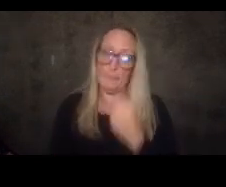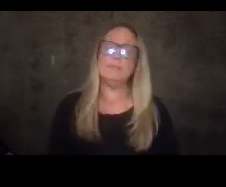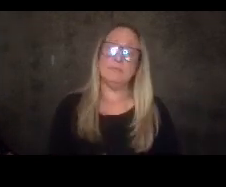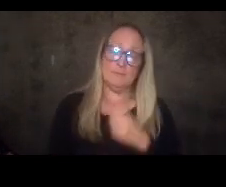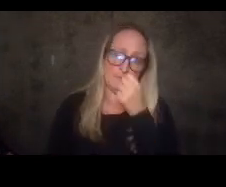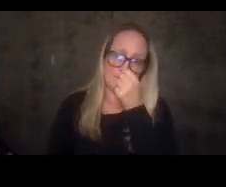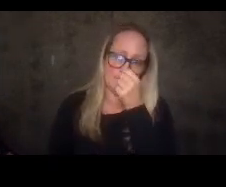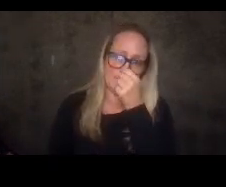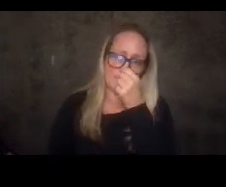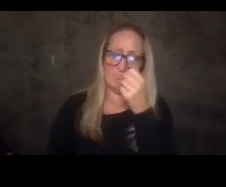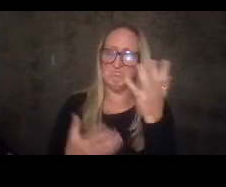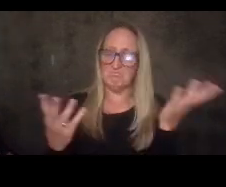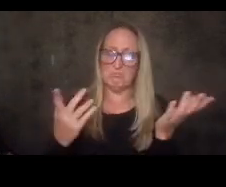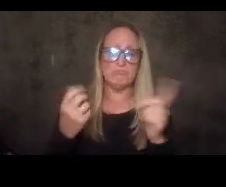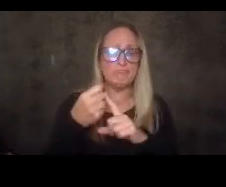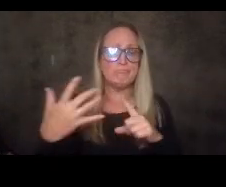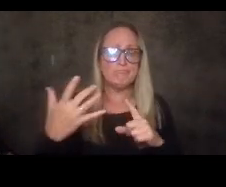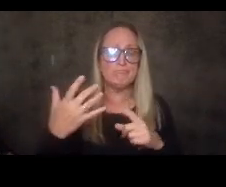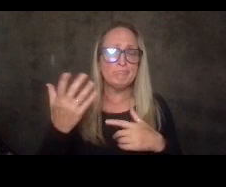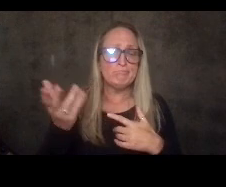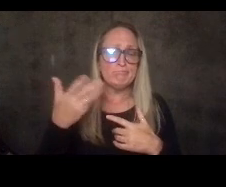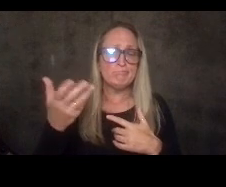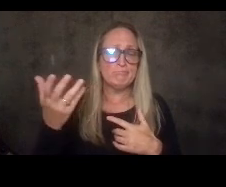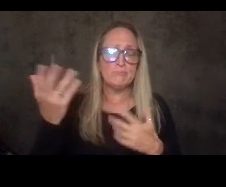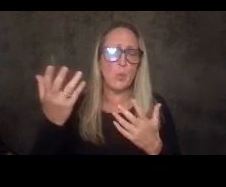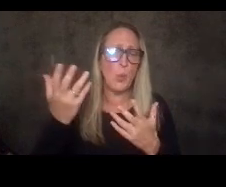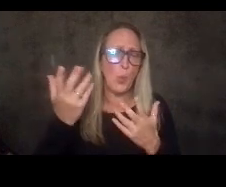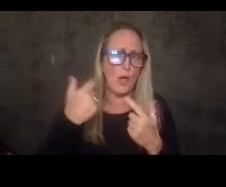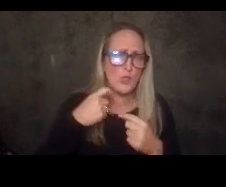And let's talk a bit more about actually what sort of things we